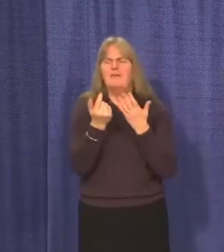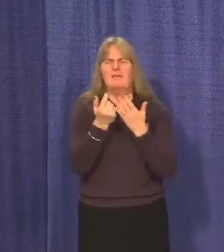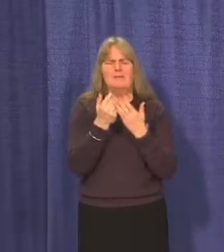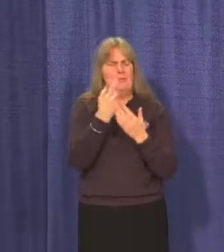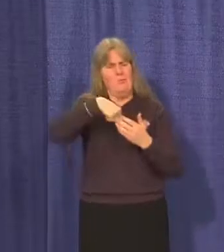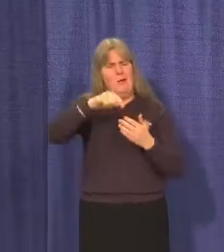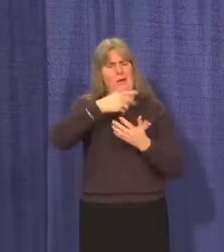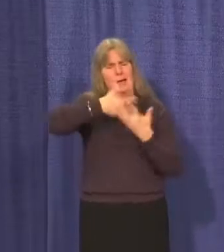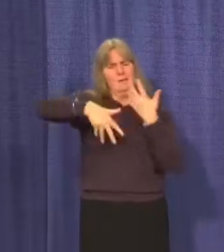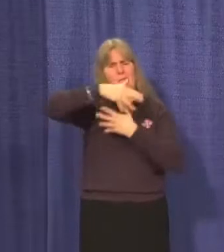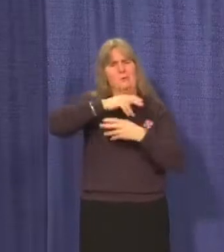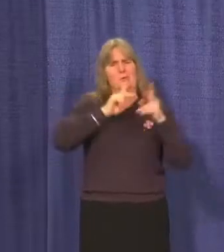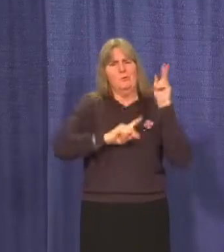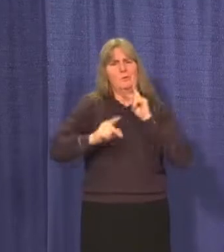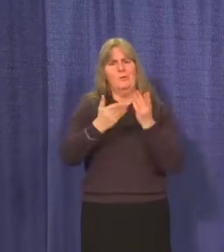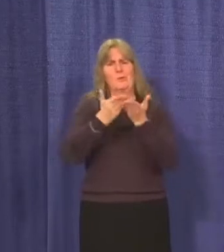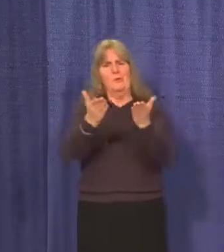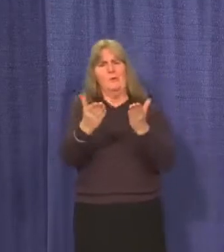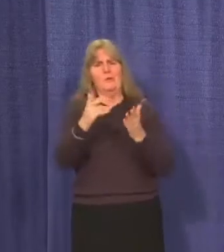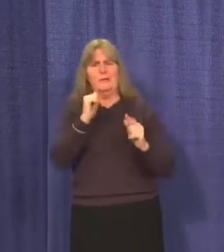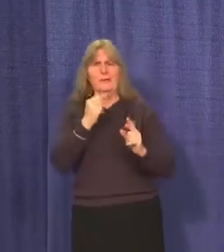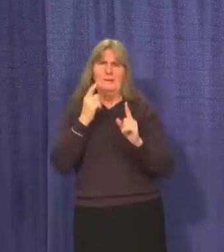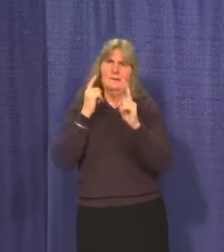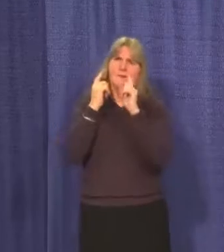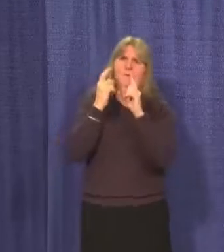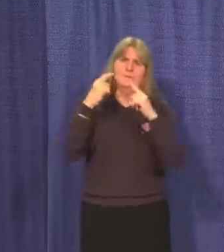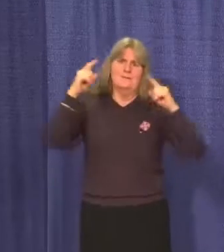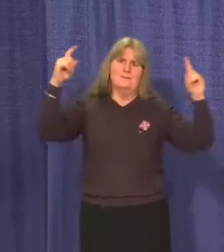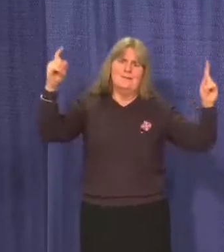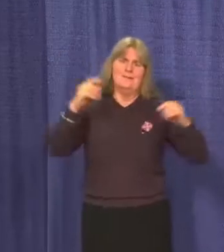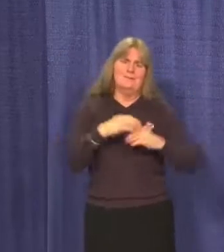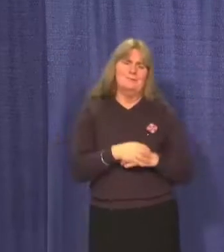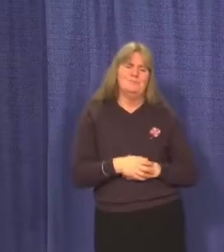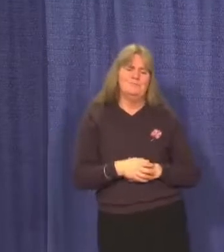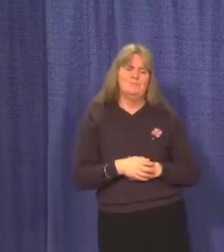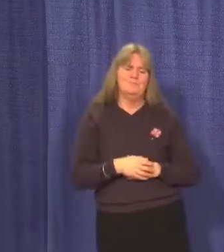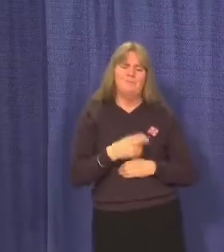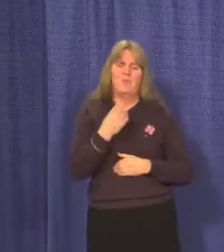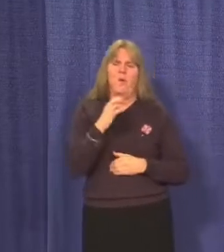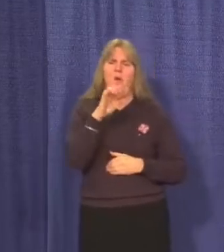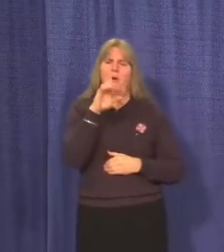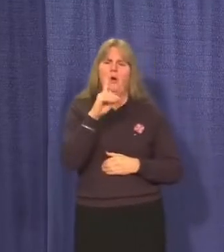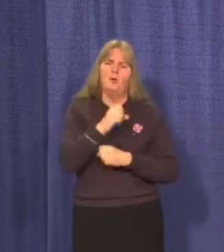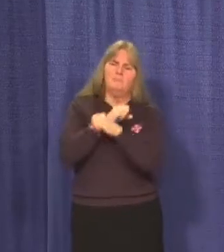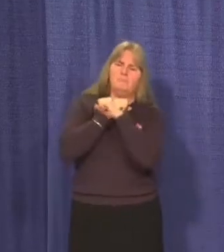innate social beings, we need to in order to thrive. Achieving herd immunity is a